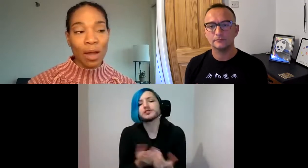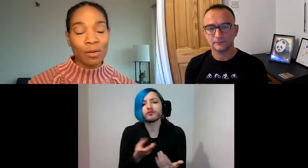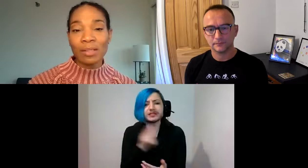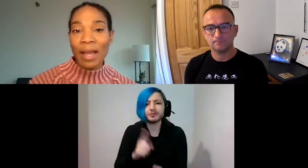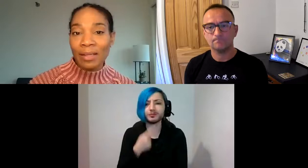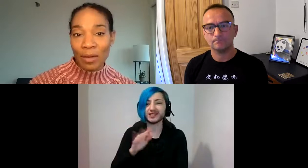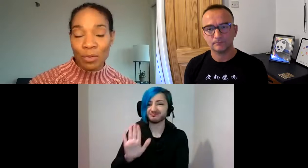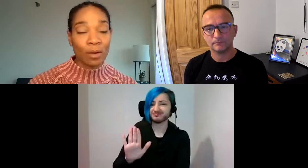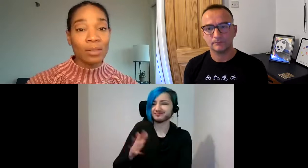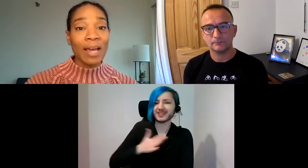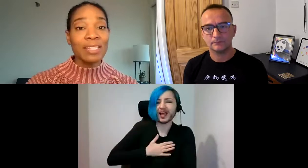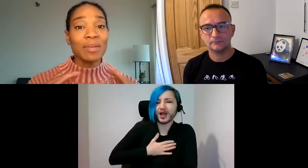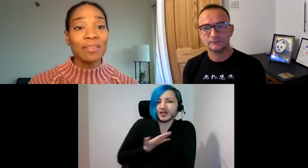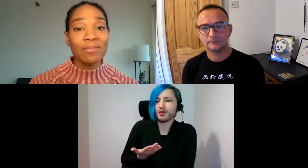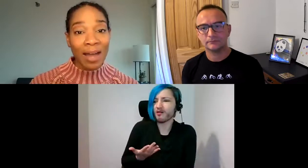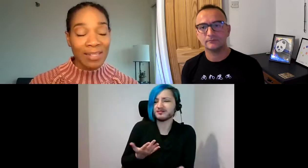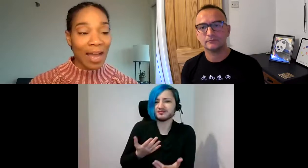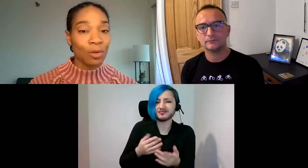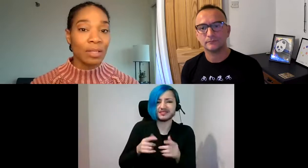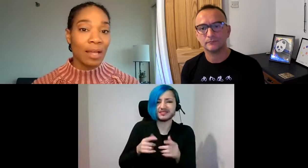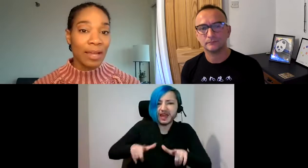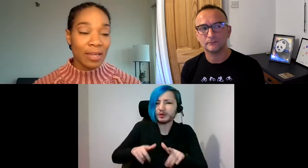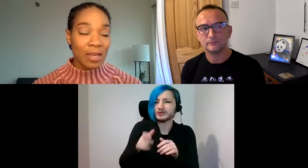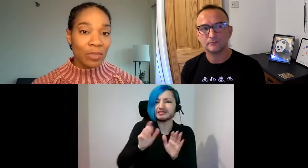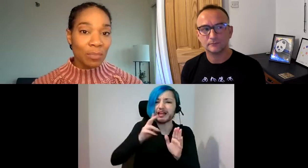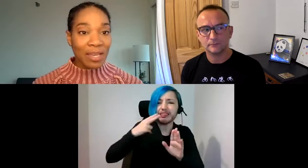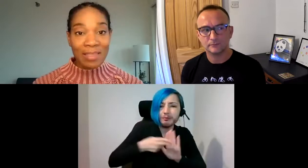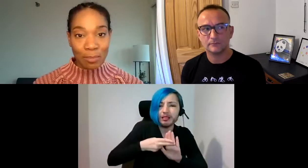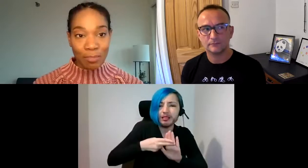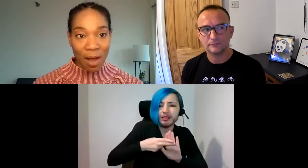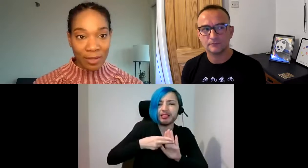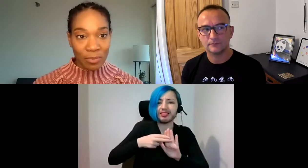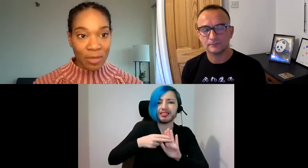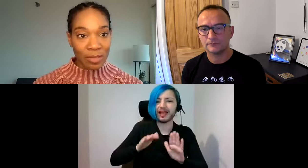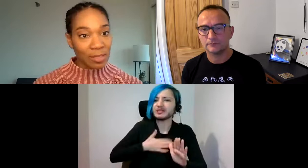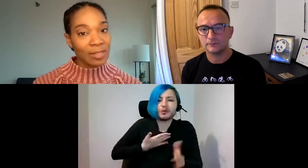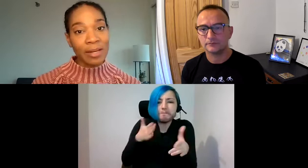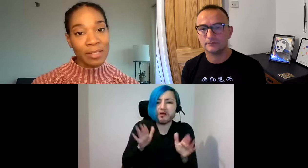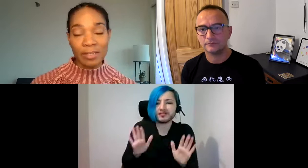Society makes us to be within a conformity of a box or a thought or an action, that is not human identity.